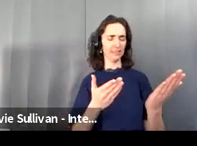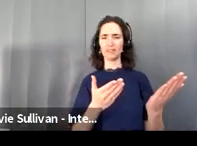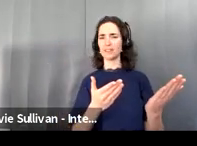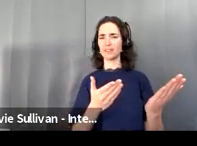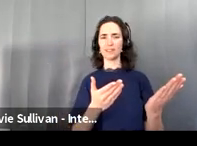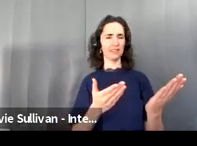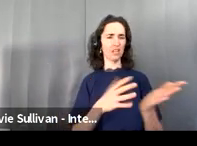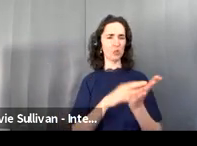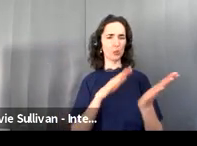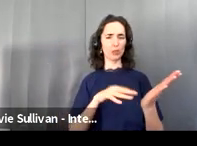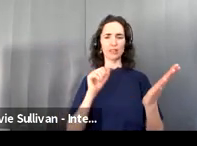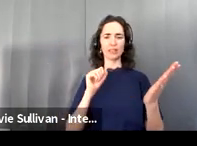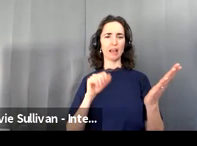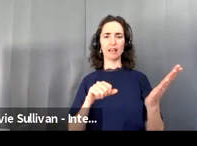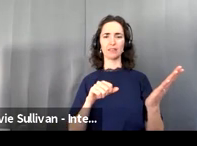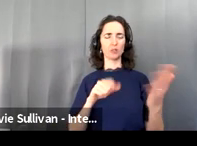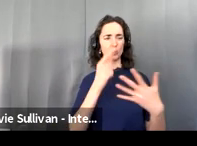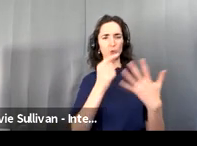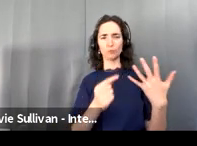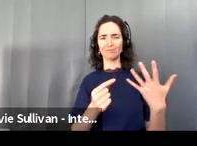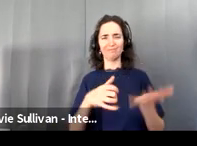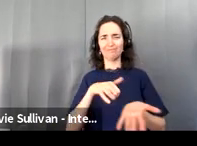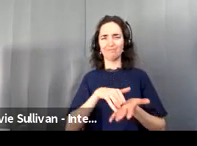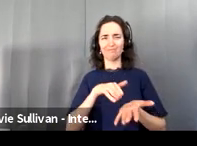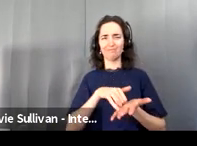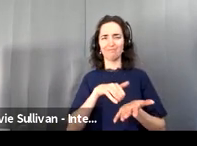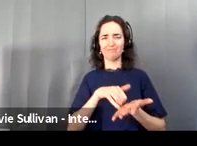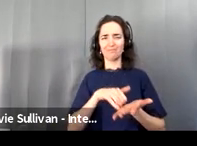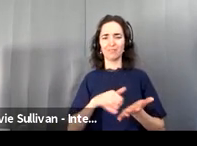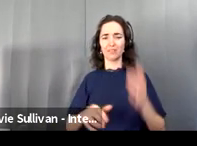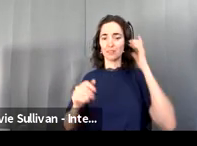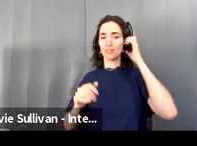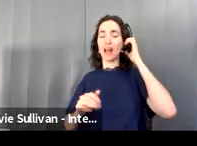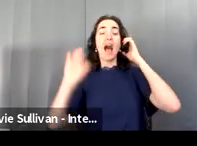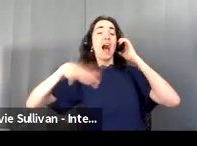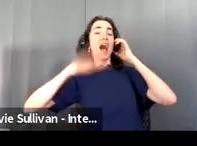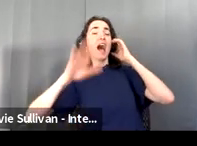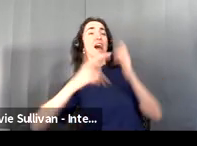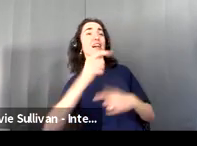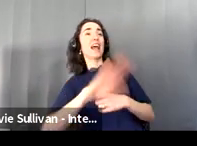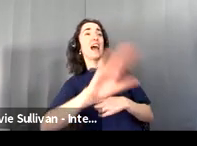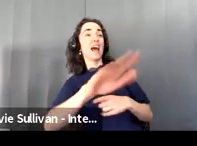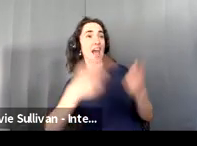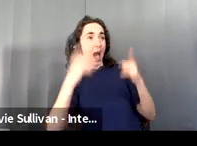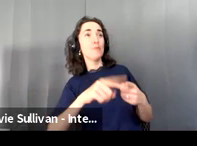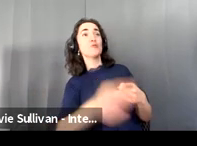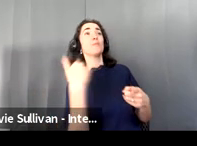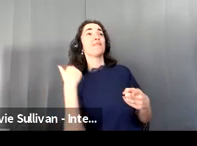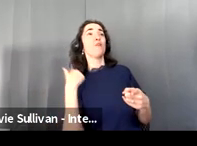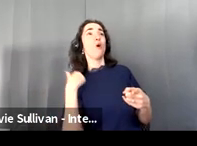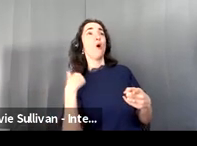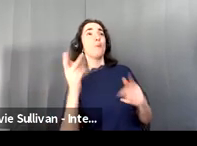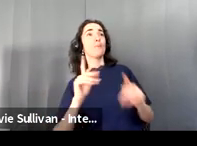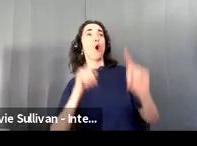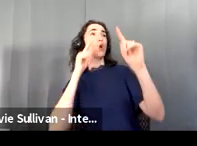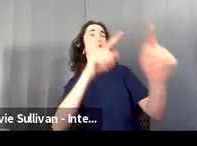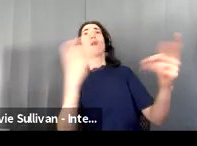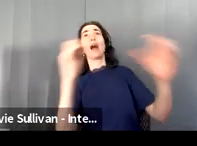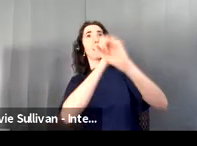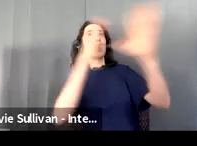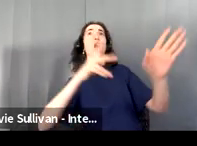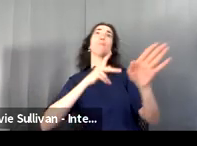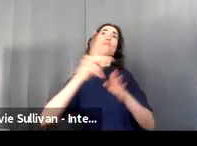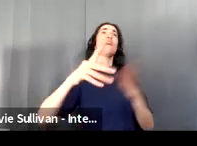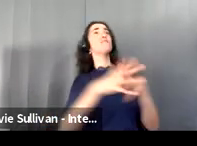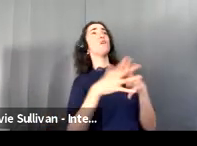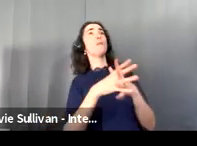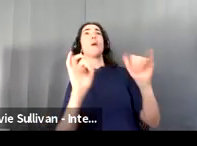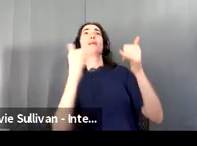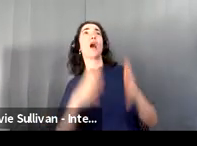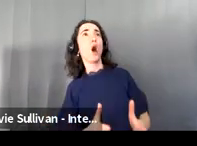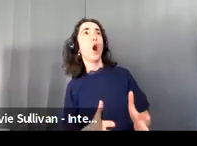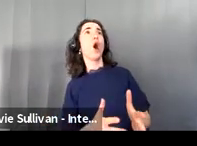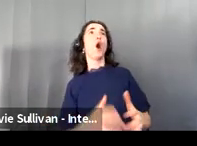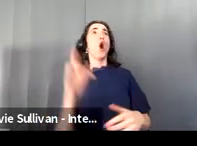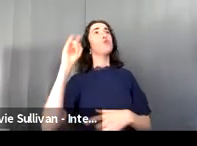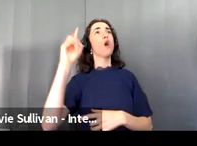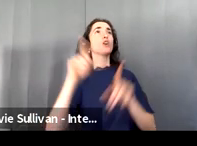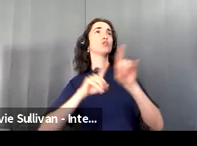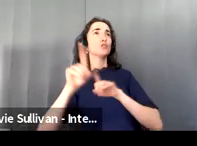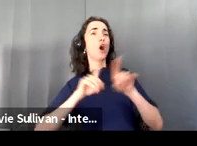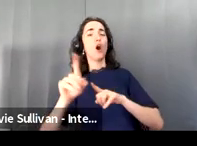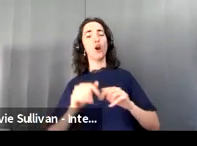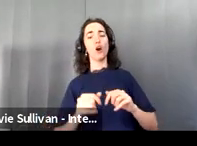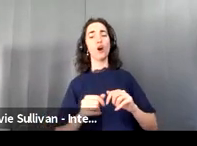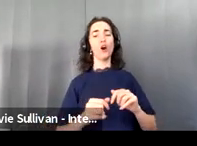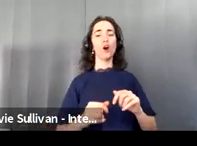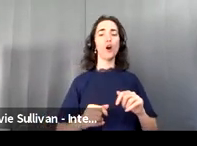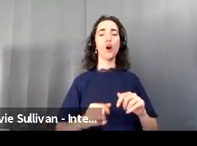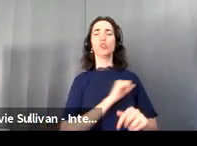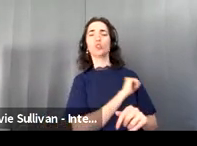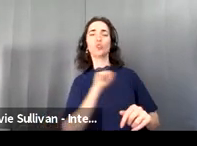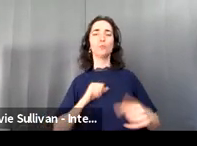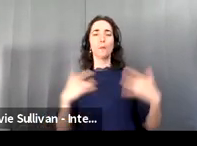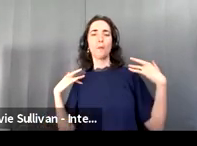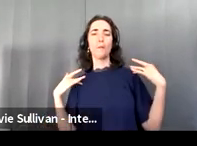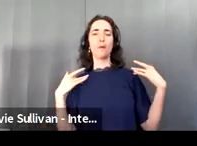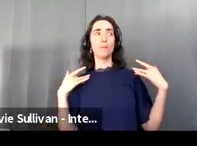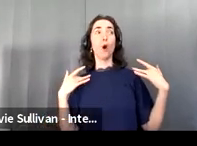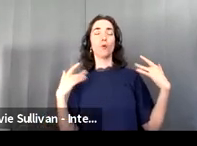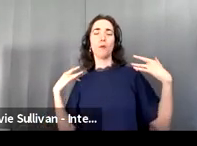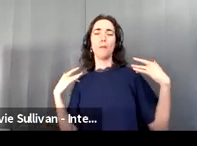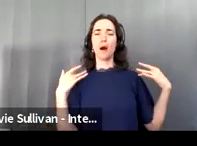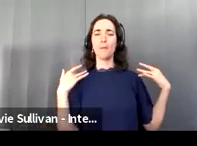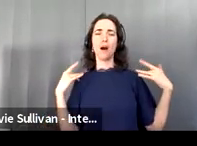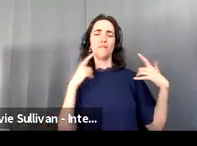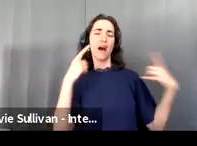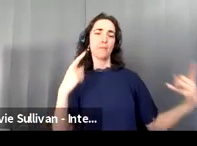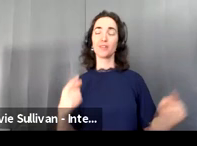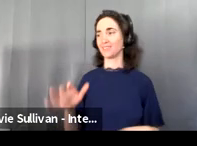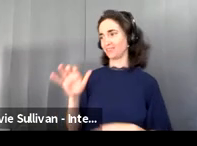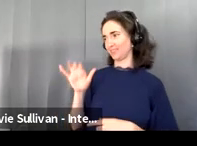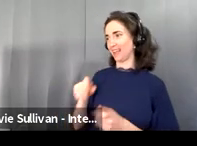is going to be able to to do this. I'm so glad How many times have you had people's goal to be let's see, professional football players, rock stars supermodels, a better.